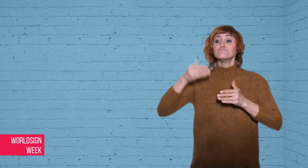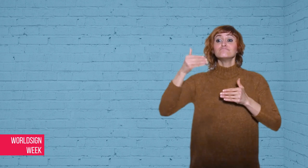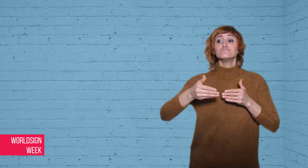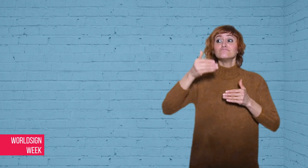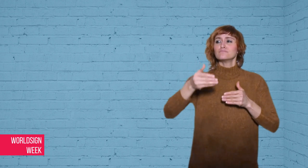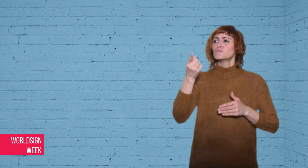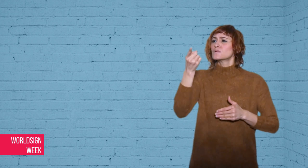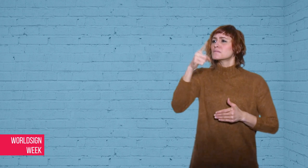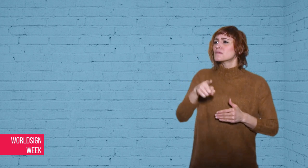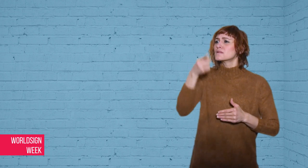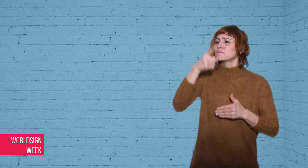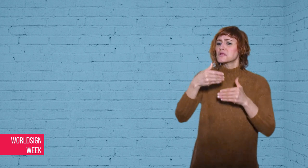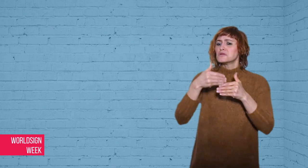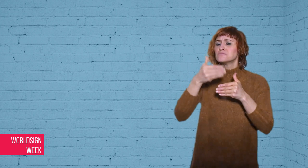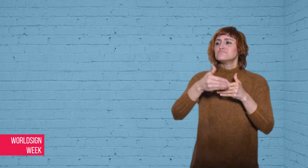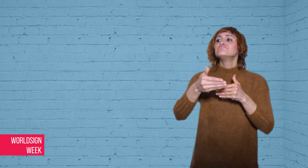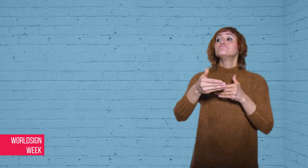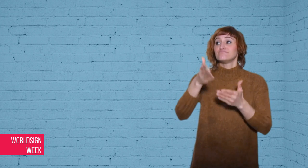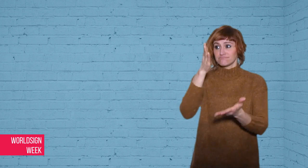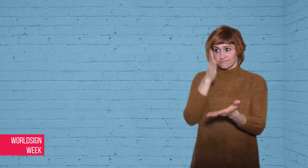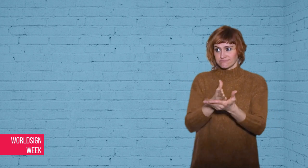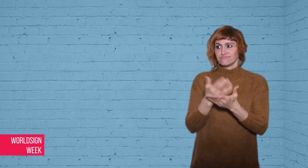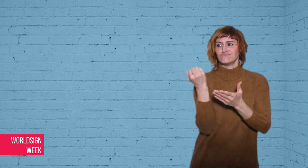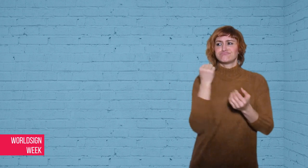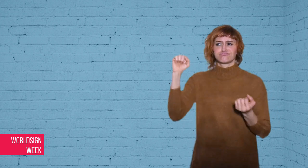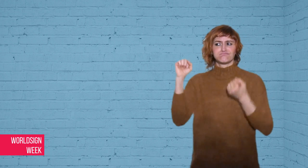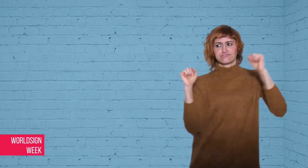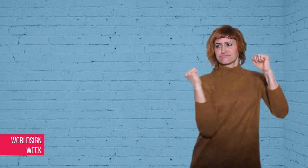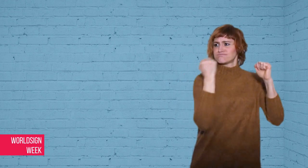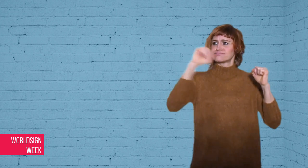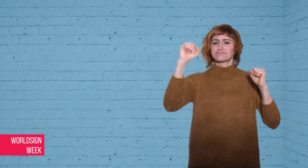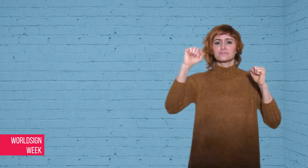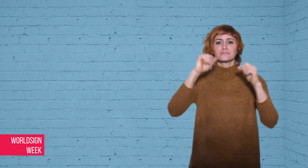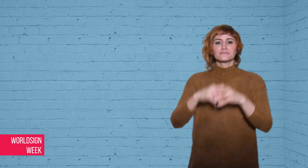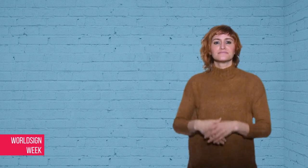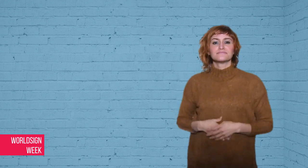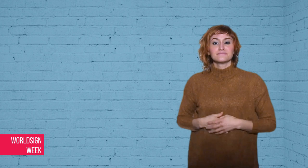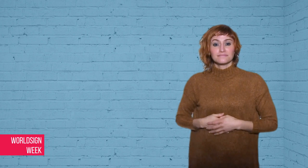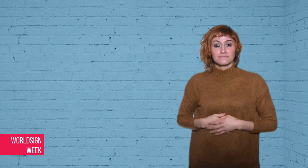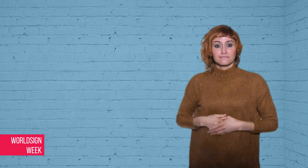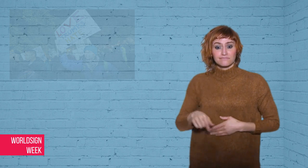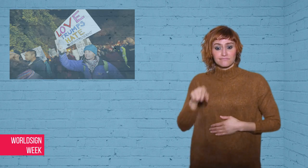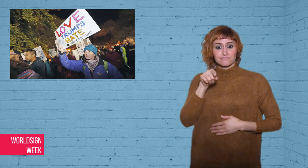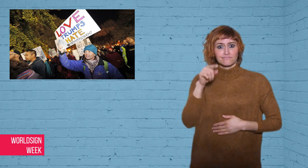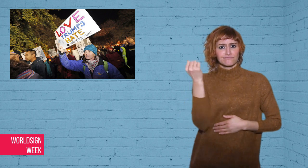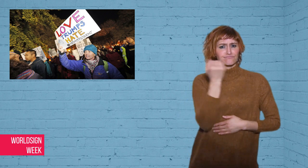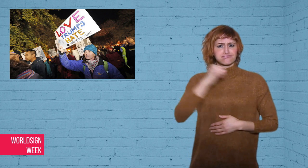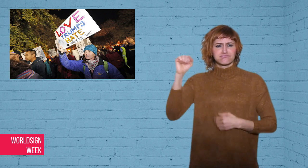more protests are planned for the next few months.